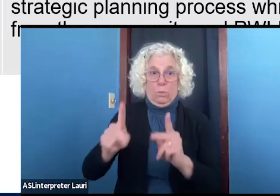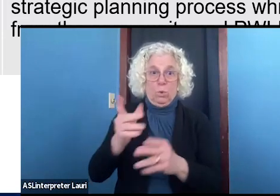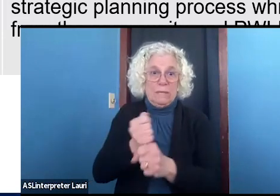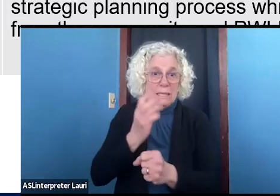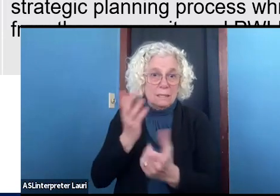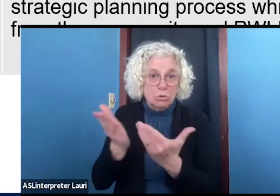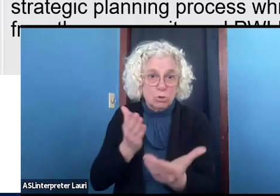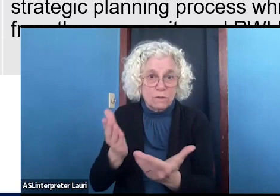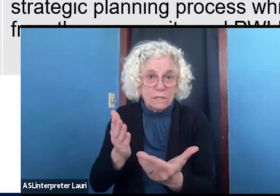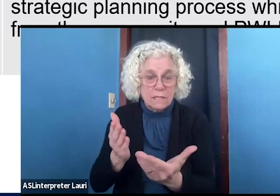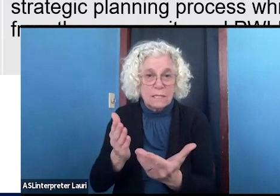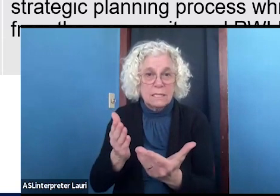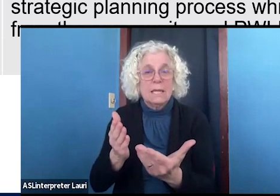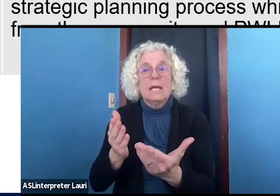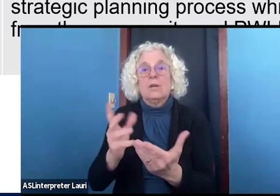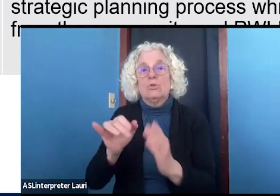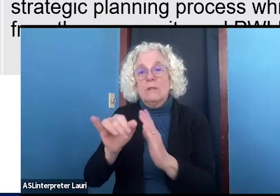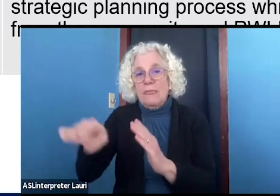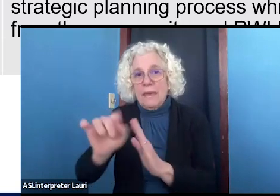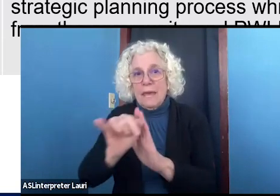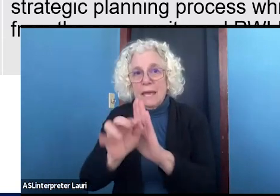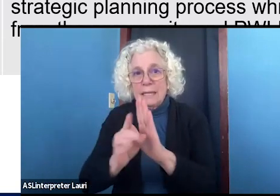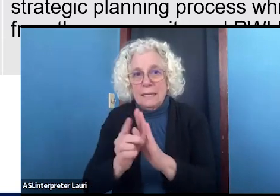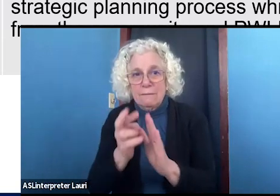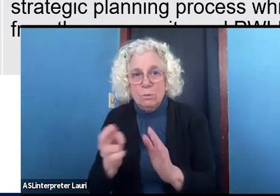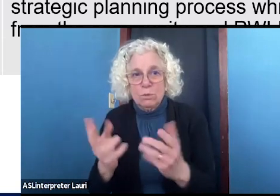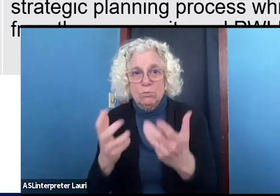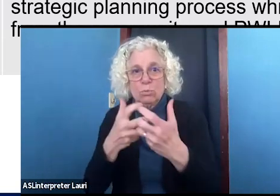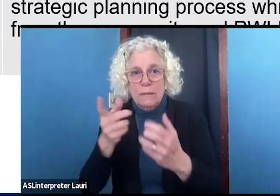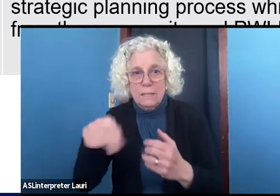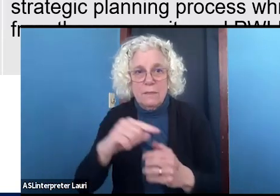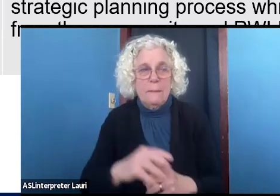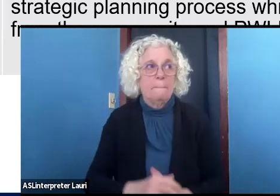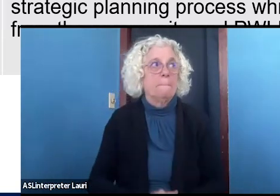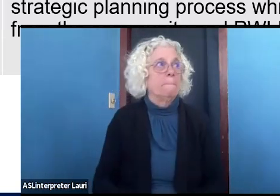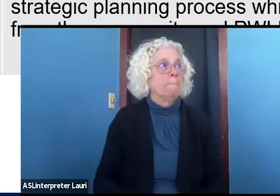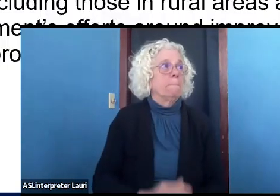voice and identify resources that support the work. So the next slide identifies again,